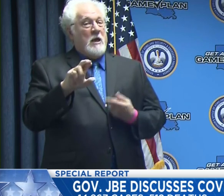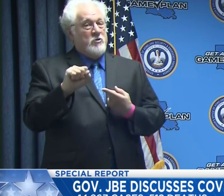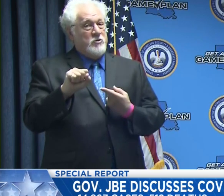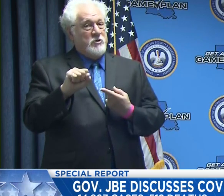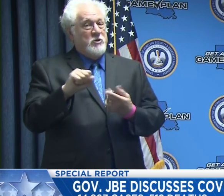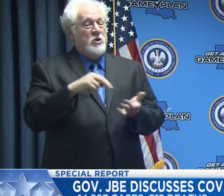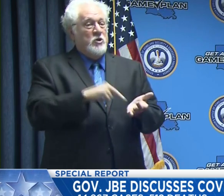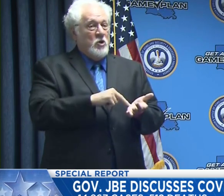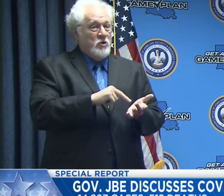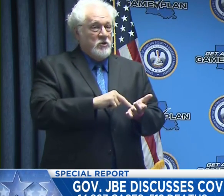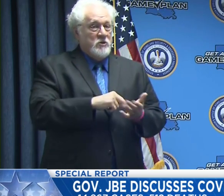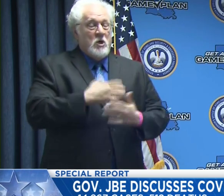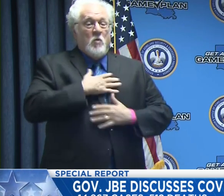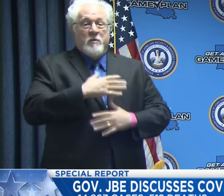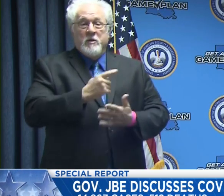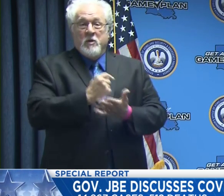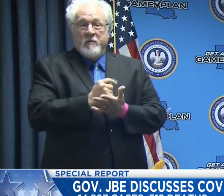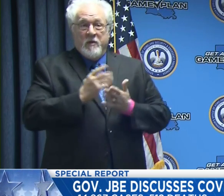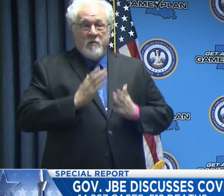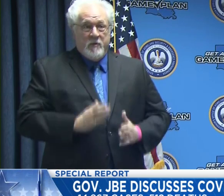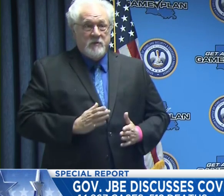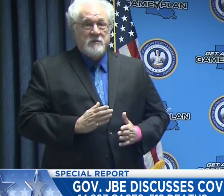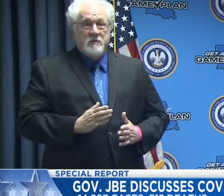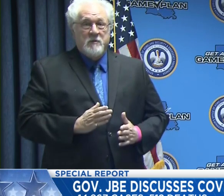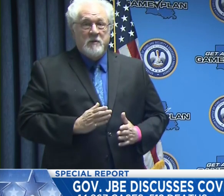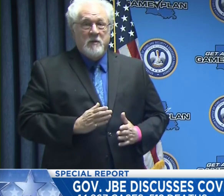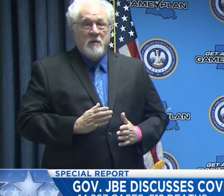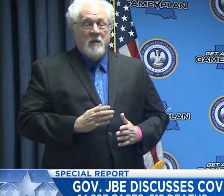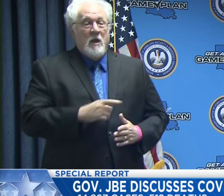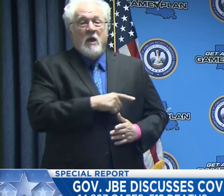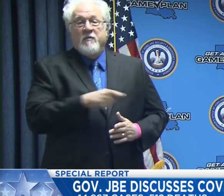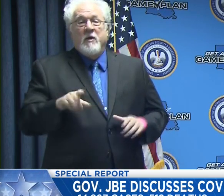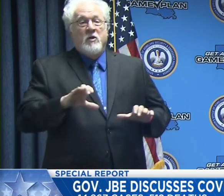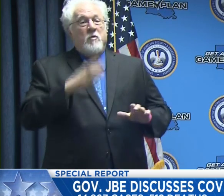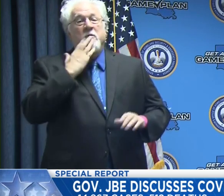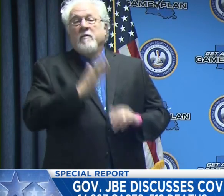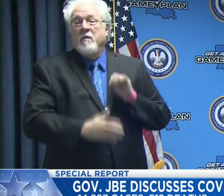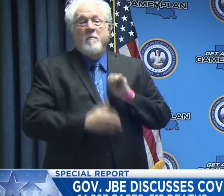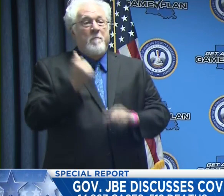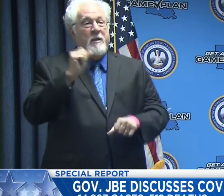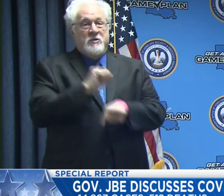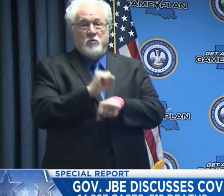A LOT OF THIS HAS TO DO WITH THE GREAT WORK BEING DONE IN THE